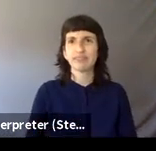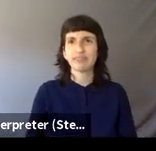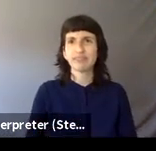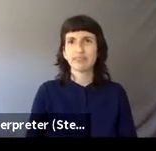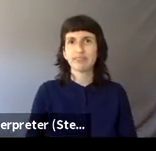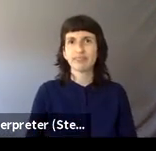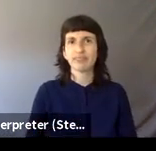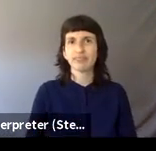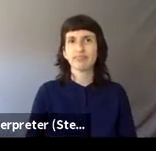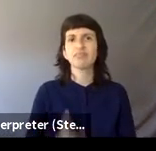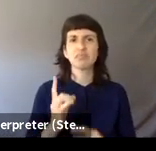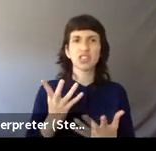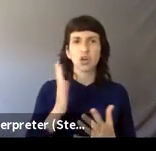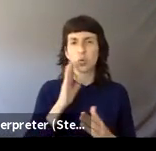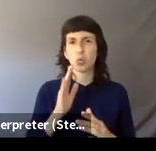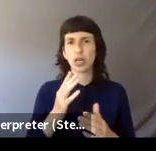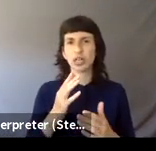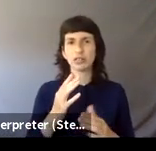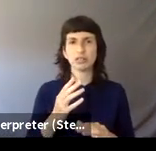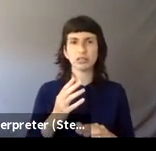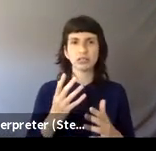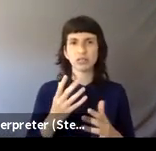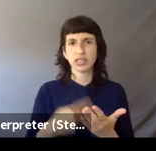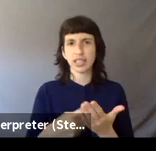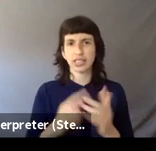keeping track of everything there. But you know that eventually you'll have to transfer it over to your formal grade book. Just a kind of cautionary note.